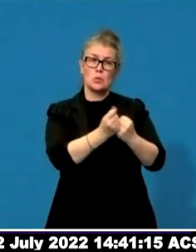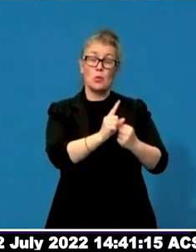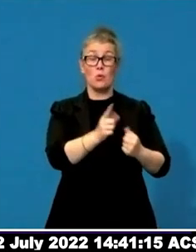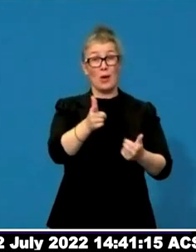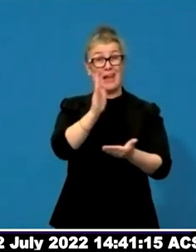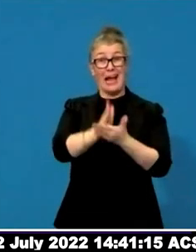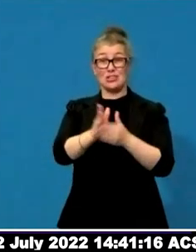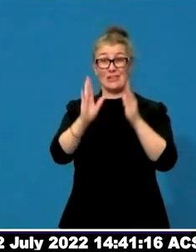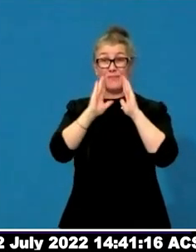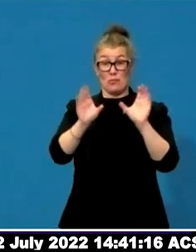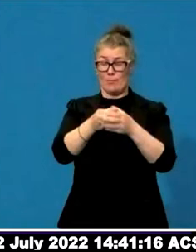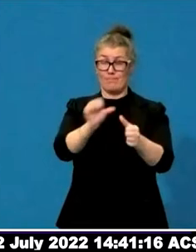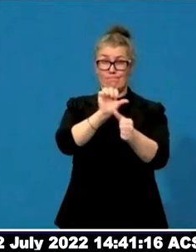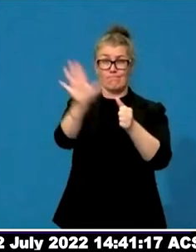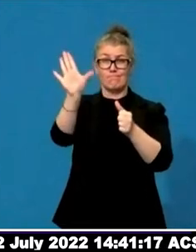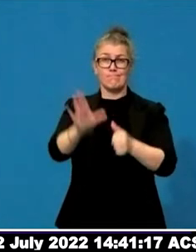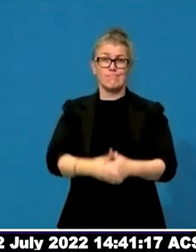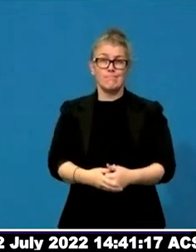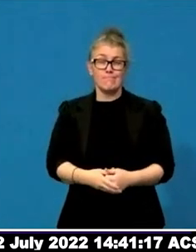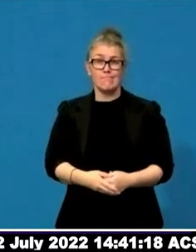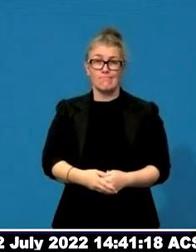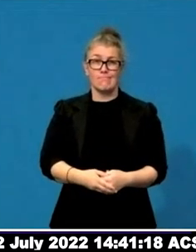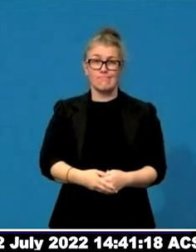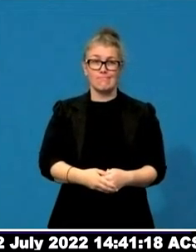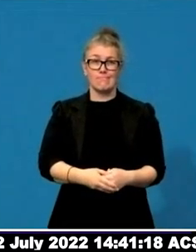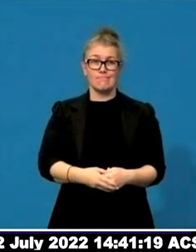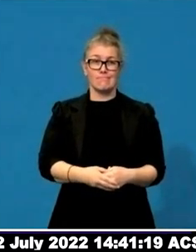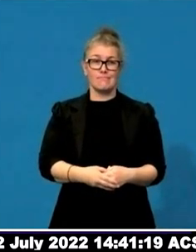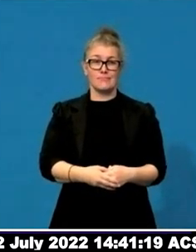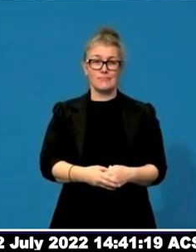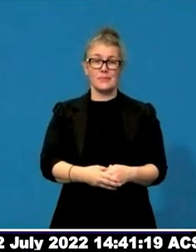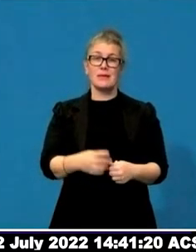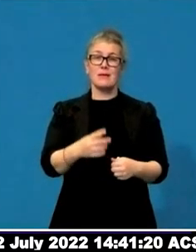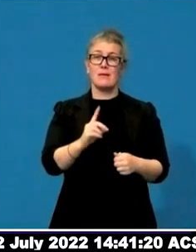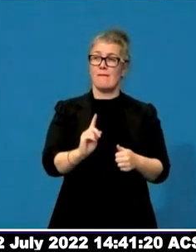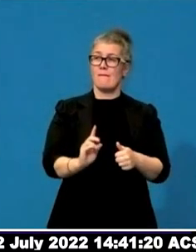Absolutely fantastic. So one of the first groups I joined, I believe